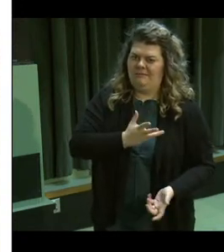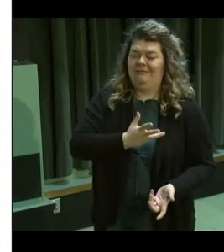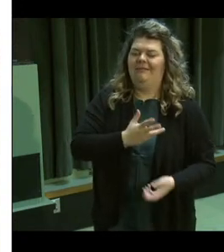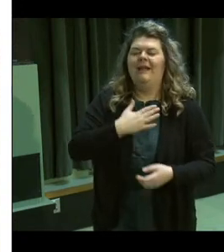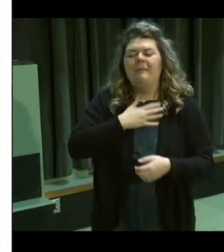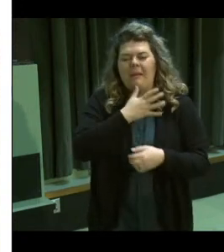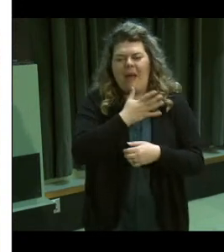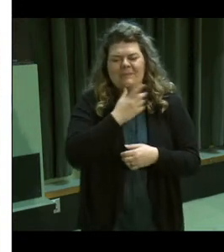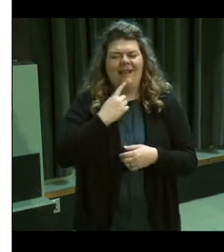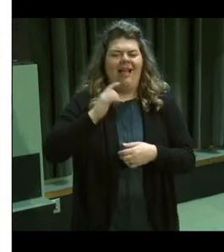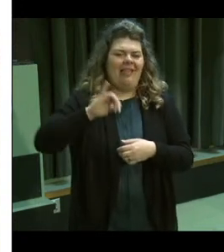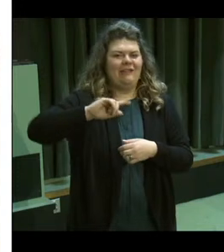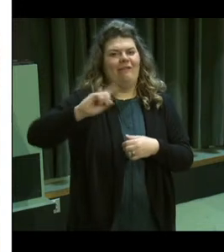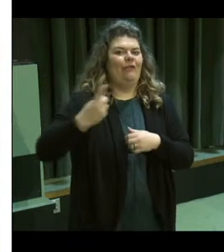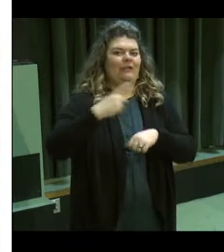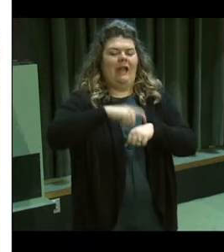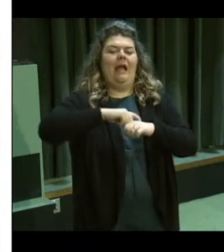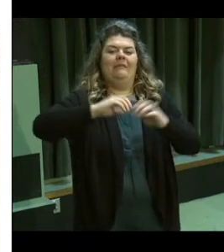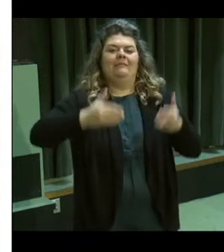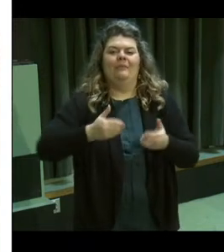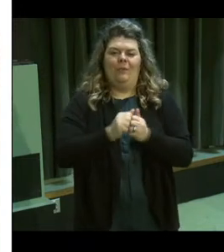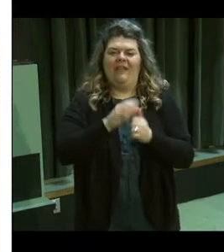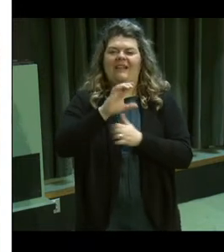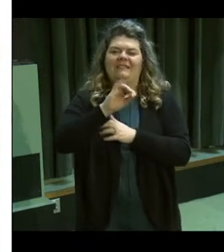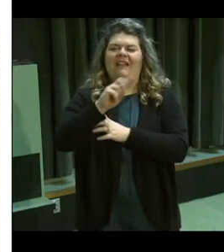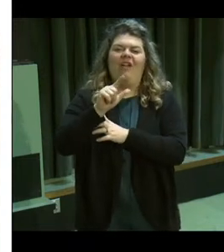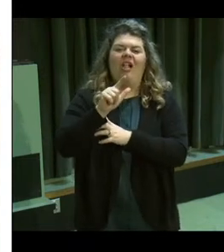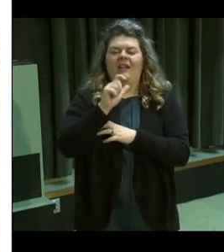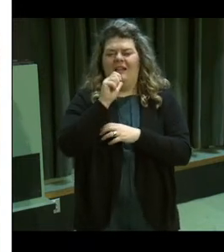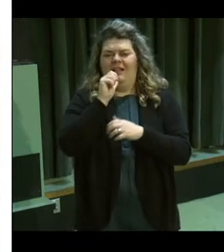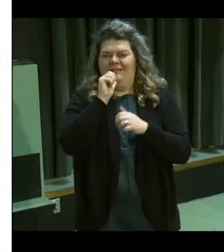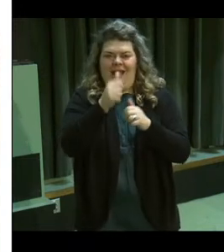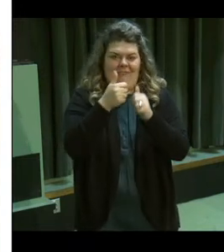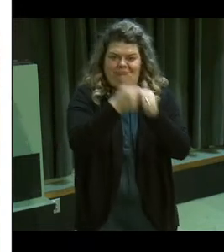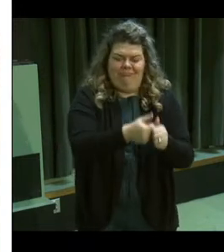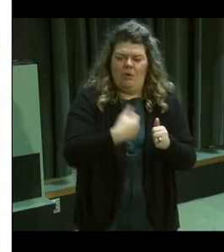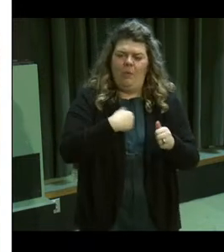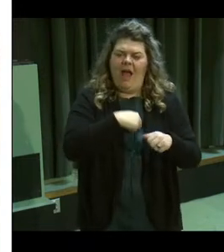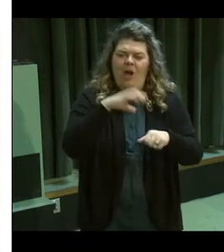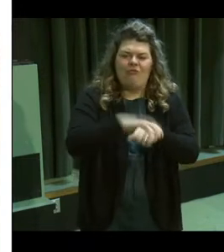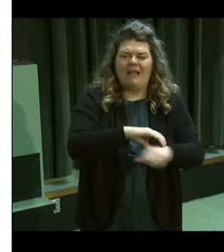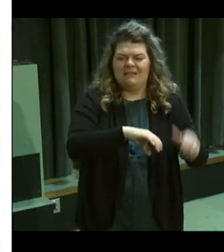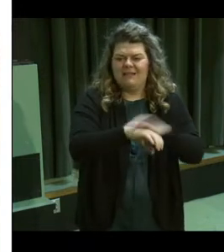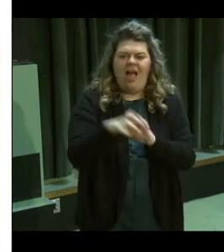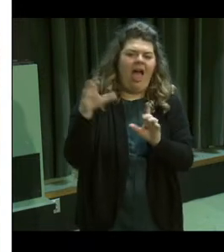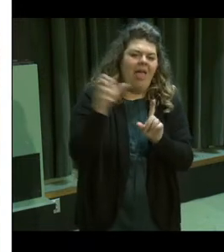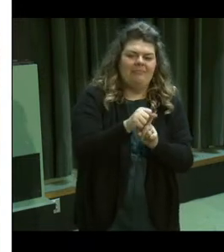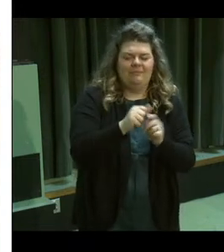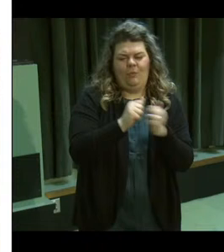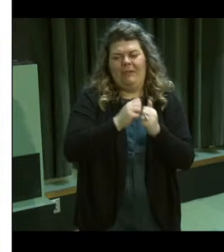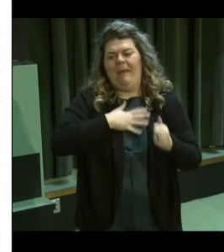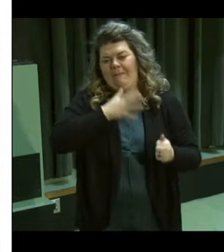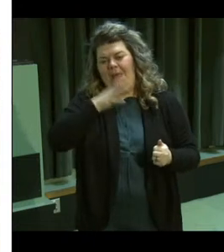so my mom says this was our first introduction to civil disobedience because we were